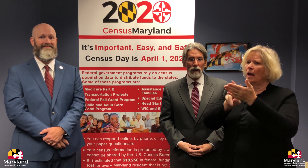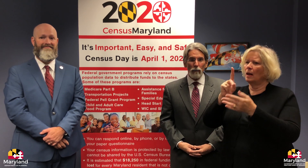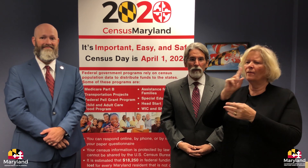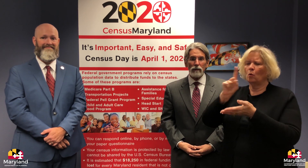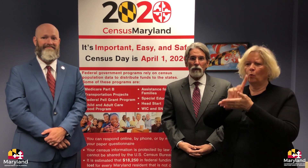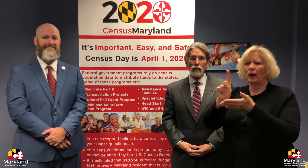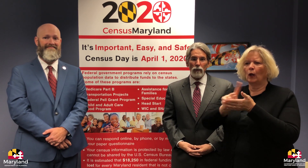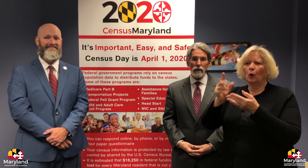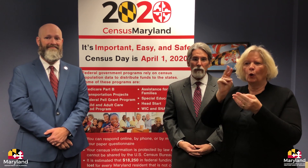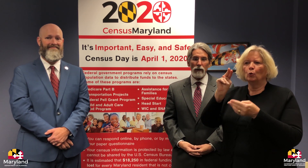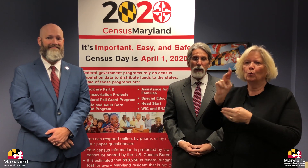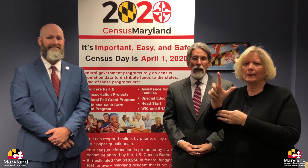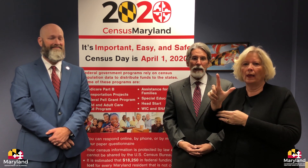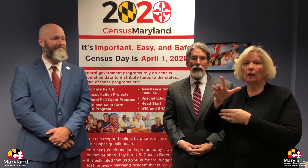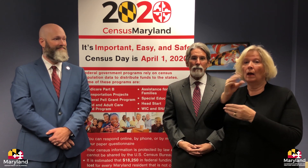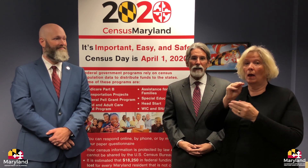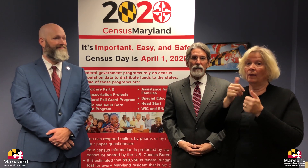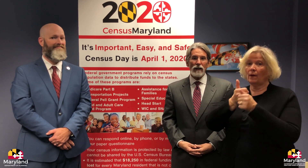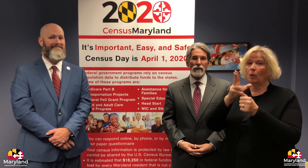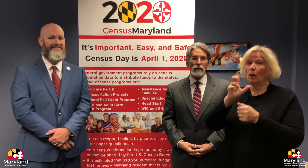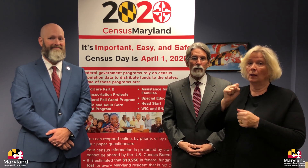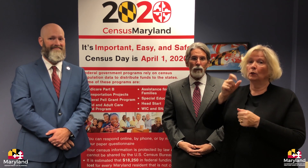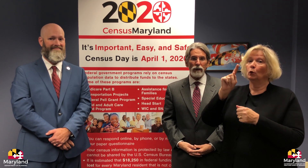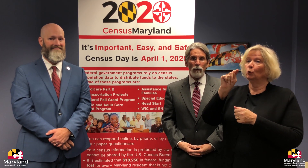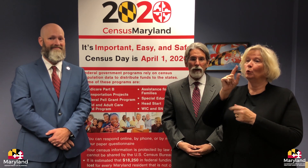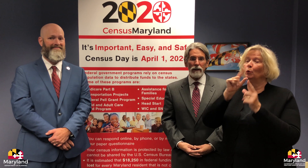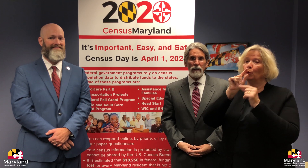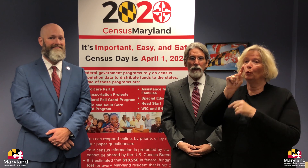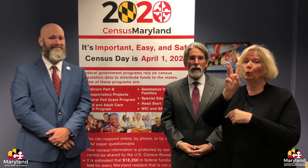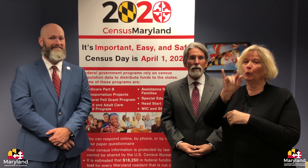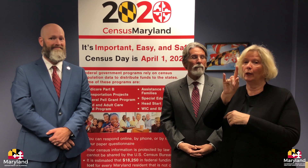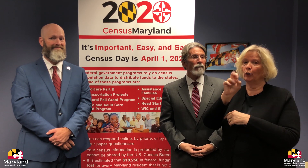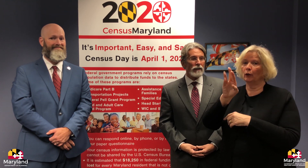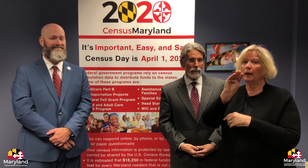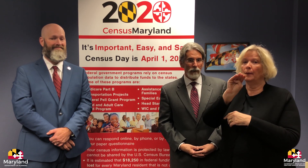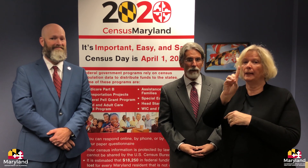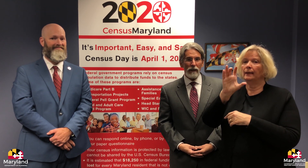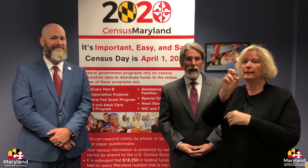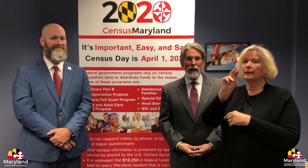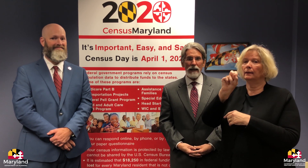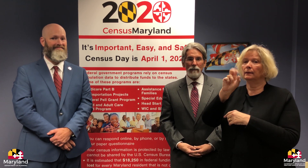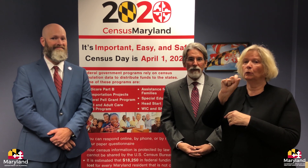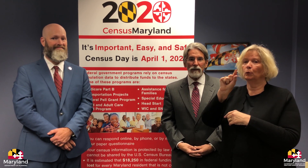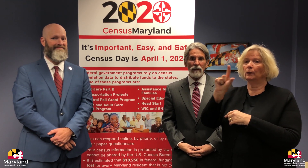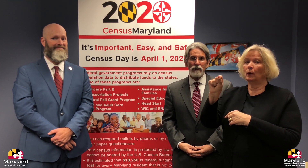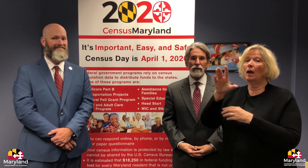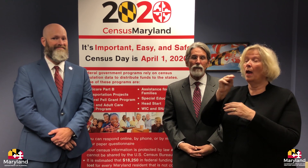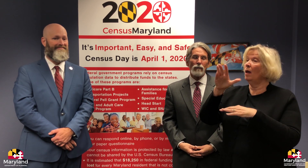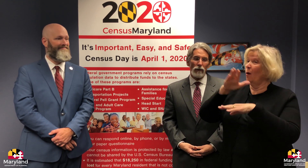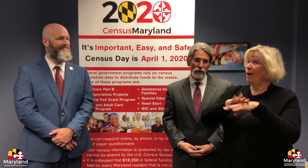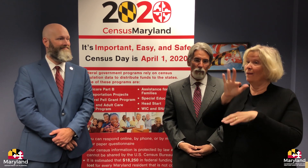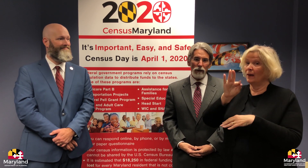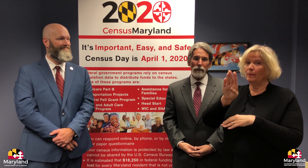Follow us on Twitter at MDCensus2020 and on Facebook at MDCensus2020.